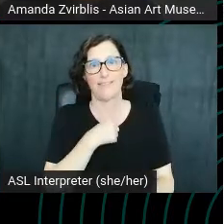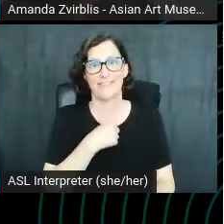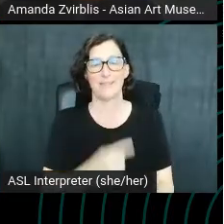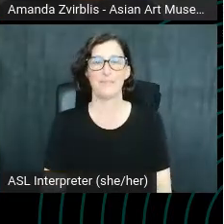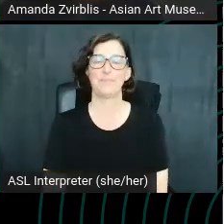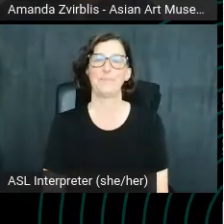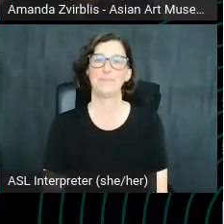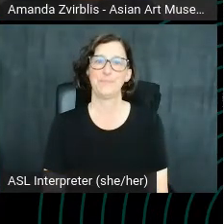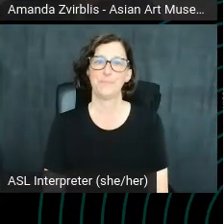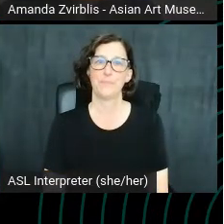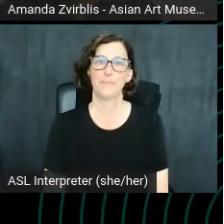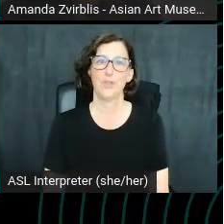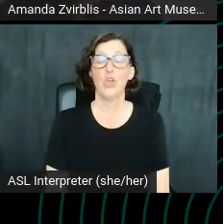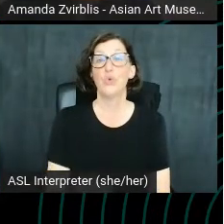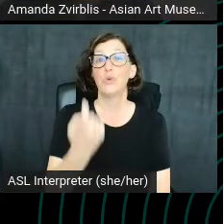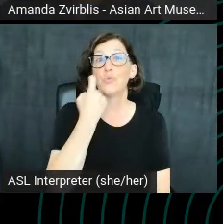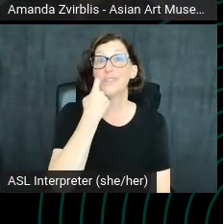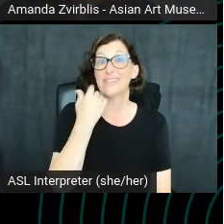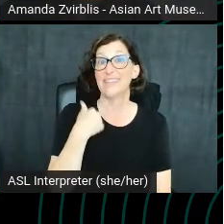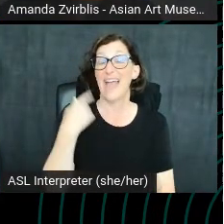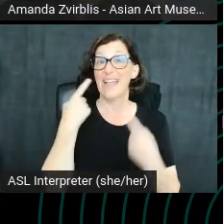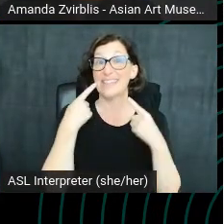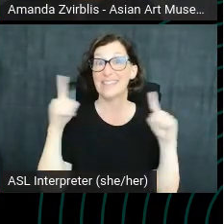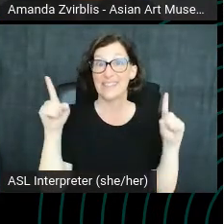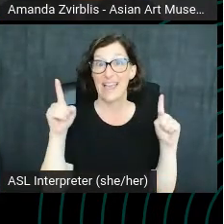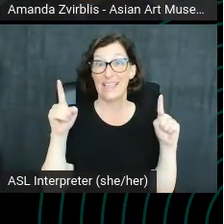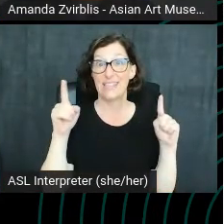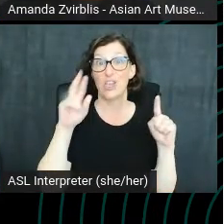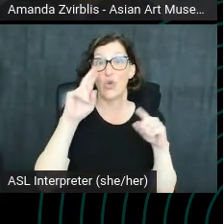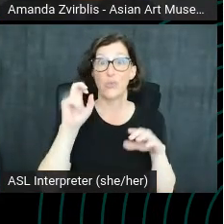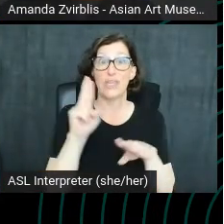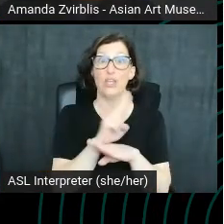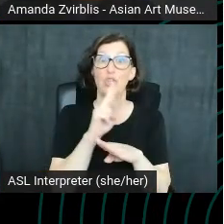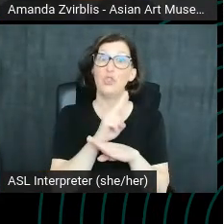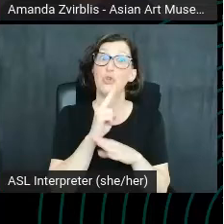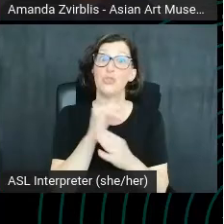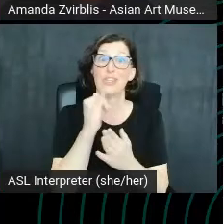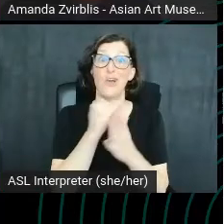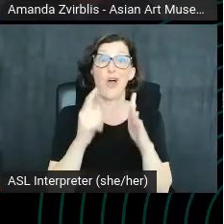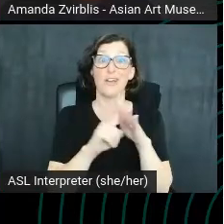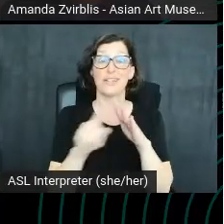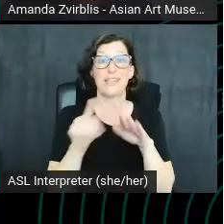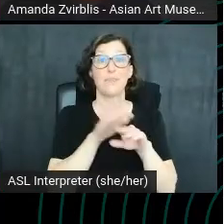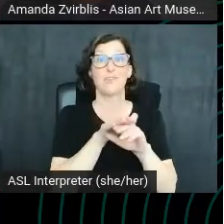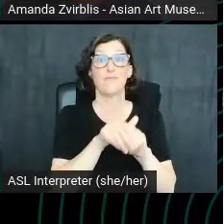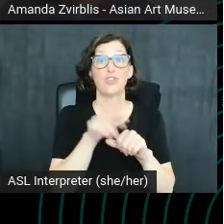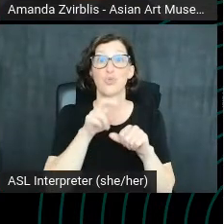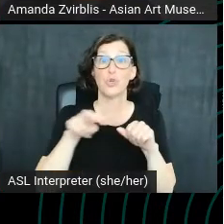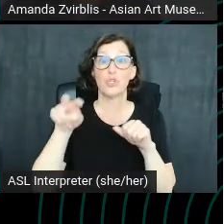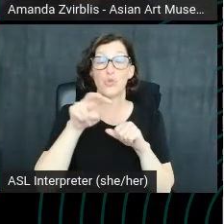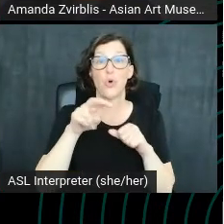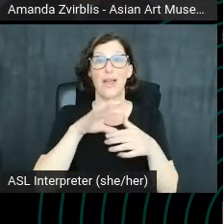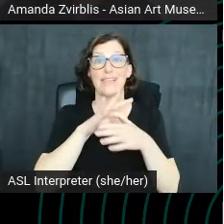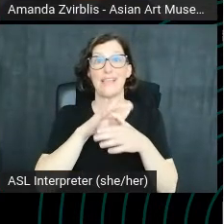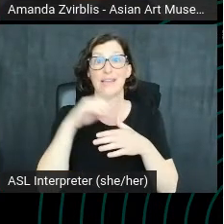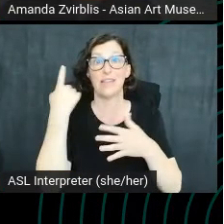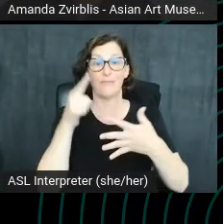We recently had success repurposing the Art Escapes virtual tour, its content for step number two in our marketing funnel.